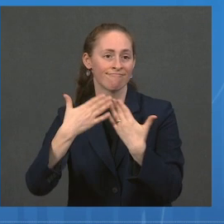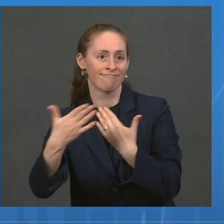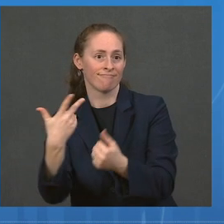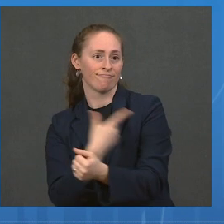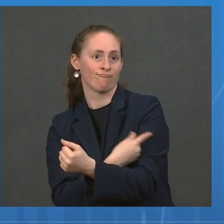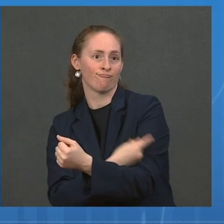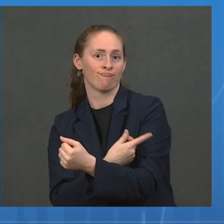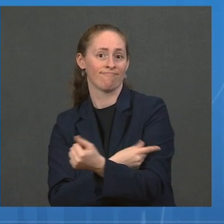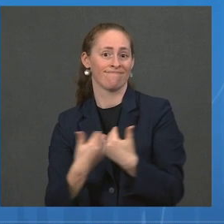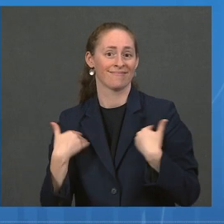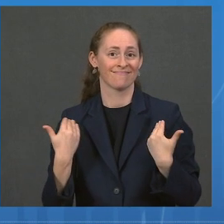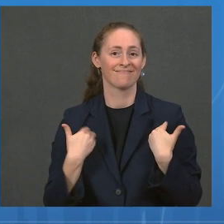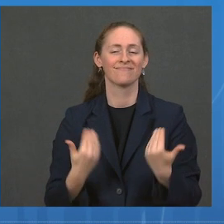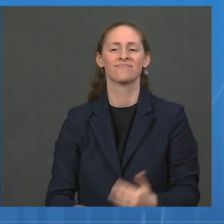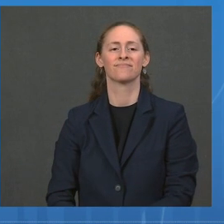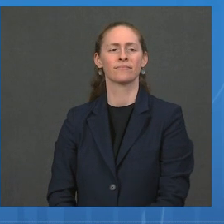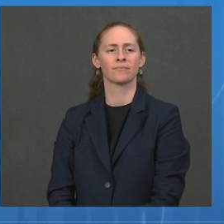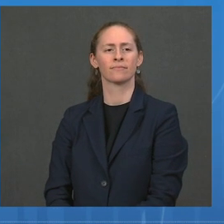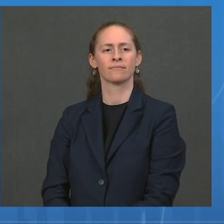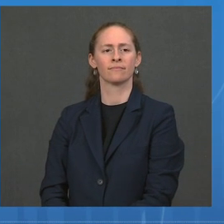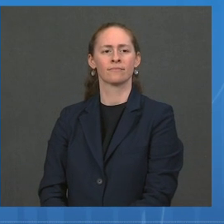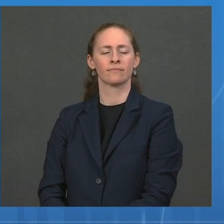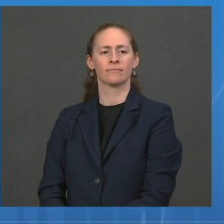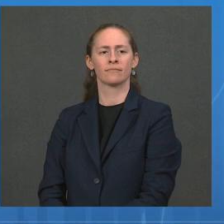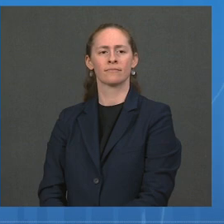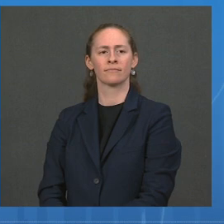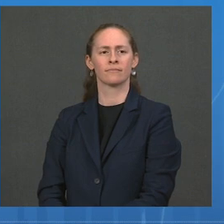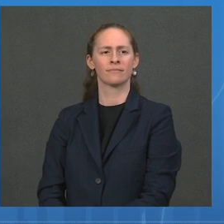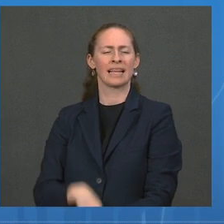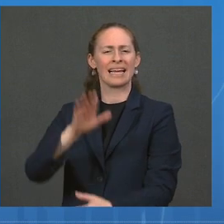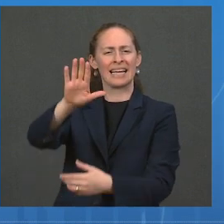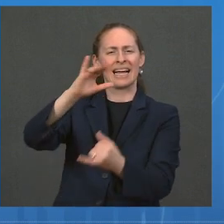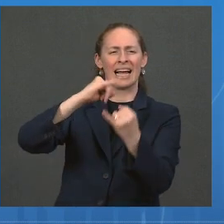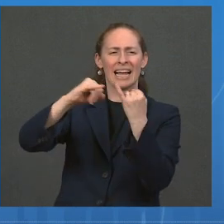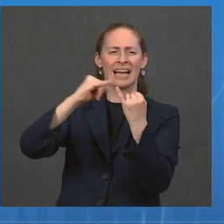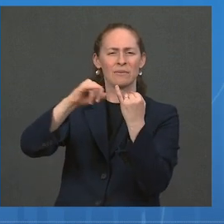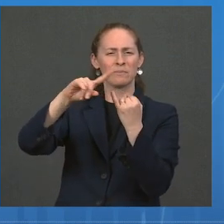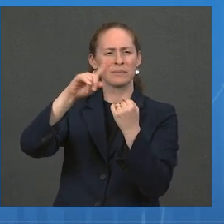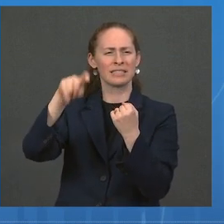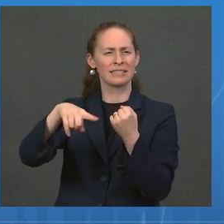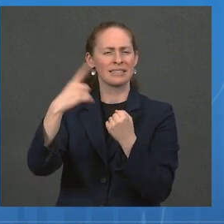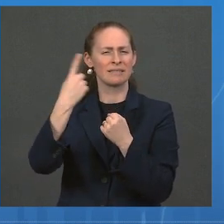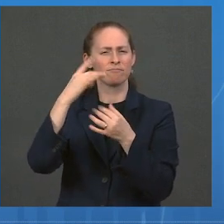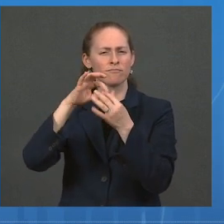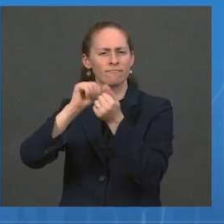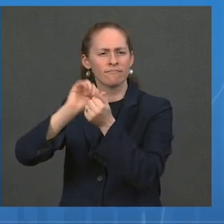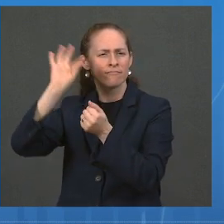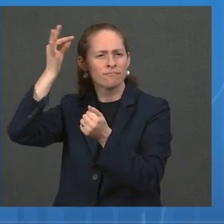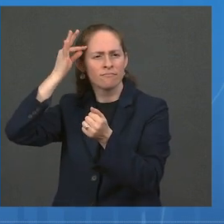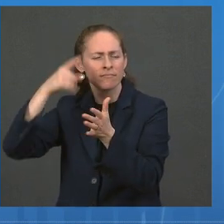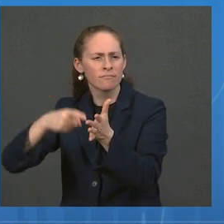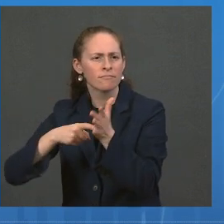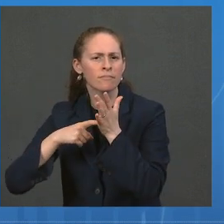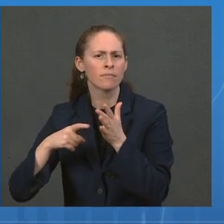Mr. Zients: So, I believe Zeke's last question was about the federal mandates and possible impact on holiday travel.